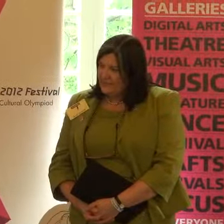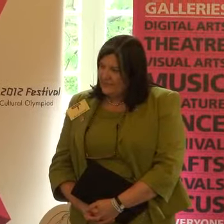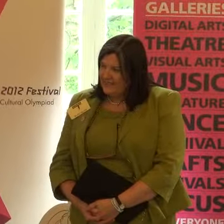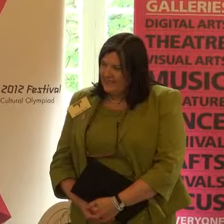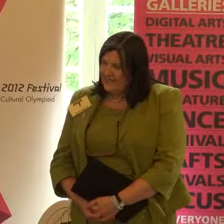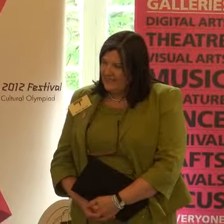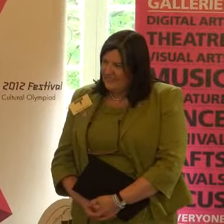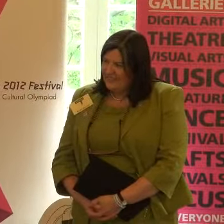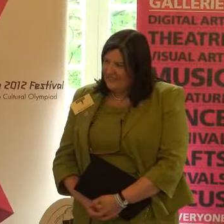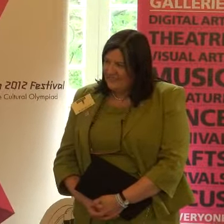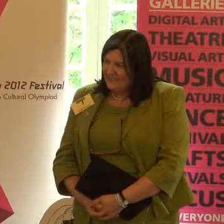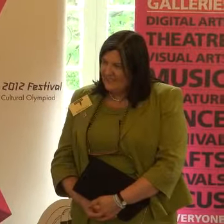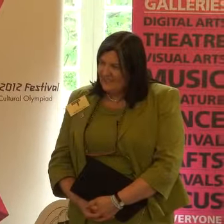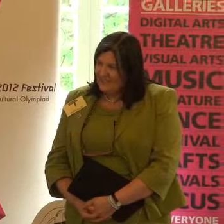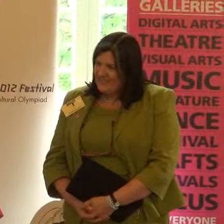the Olympics which are very much forgotten